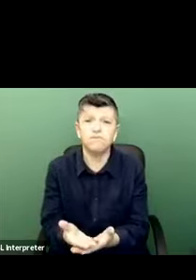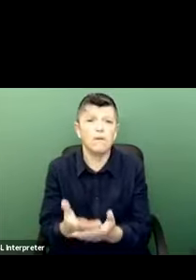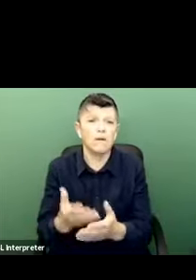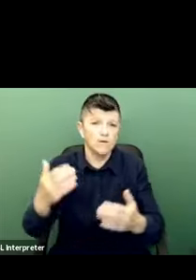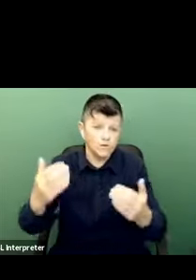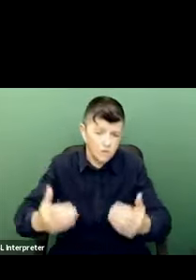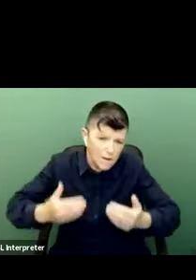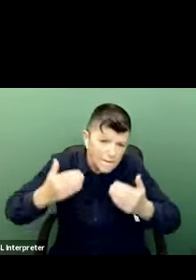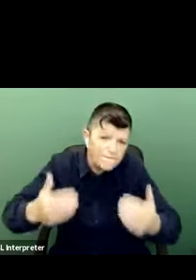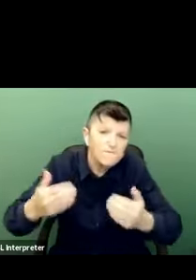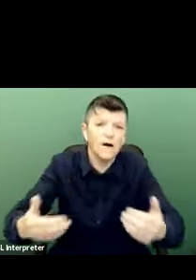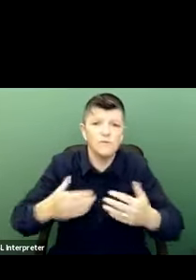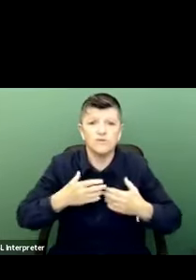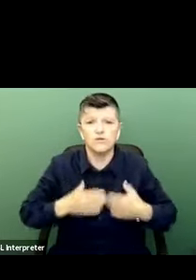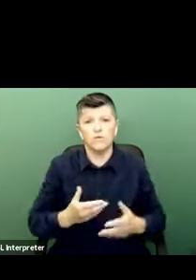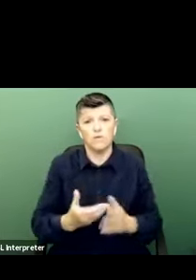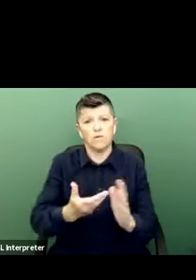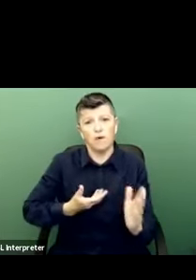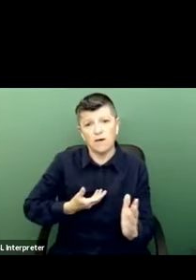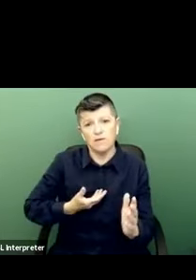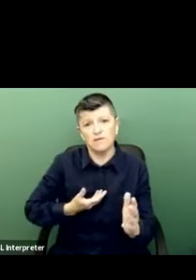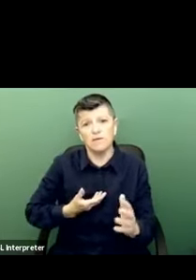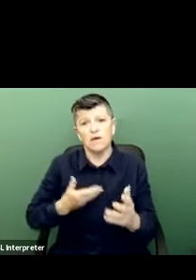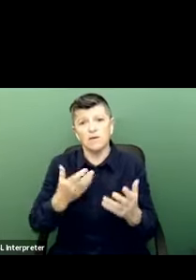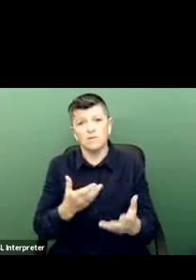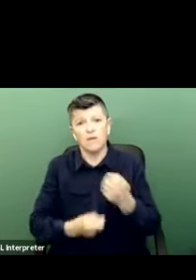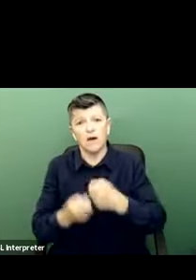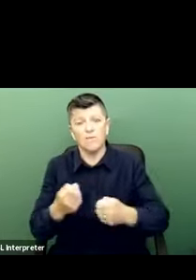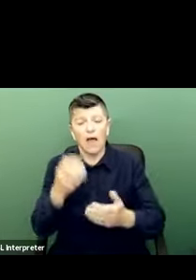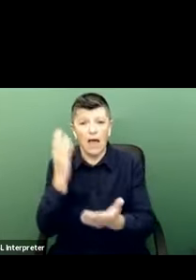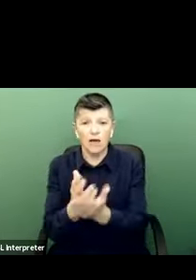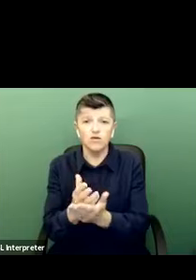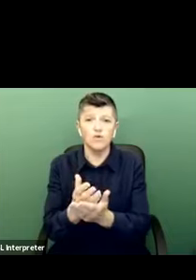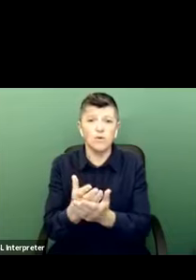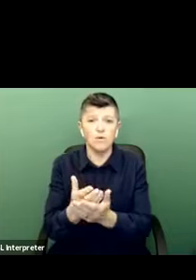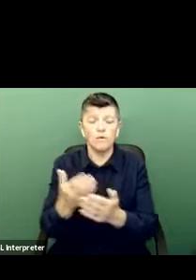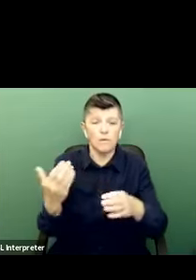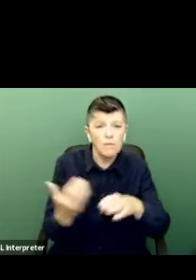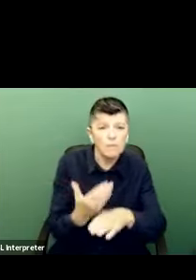universal declaration of human rights made in 19 48, particularly led